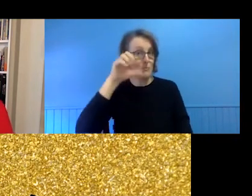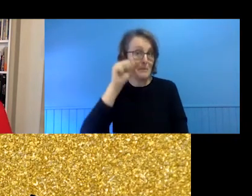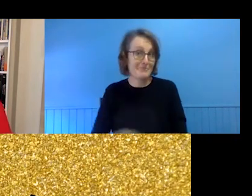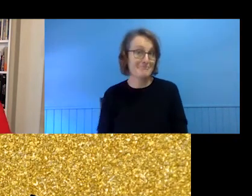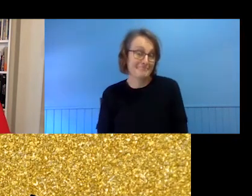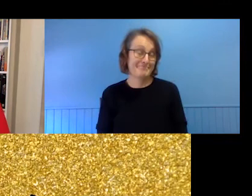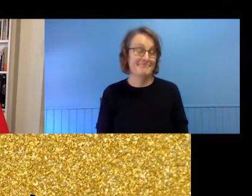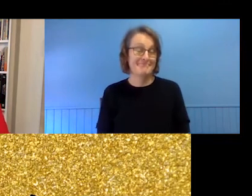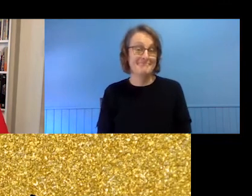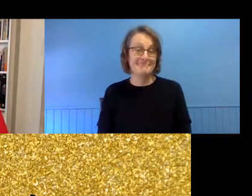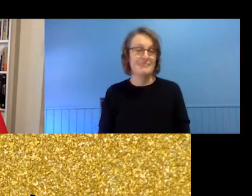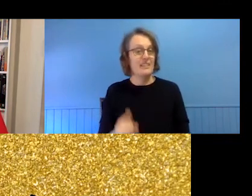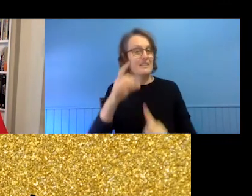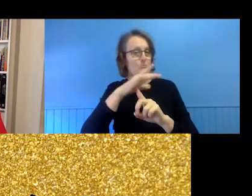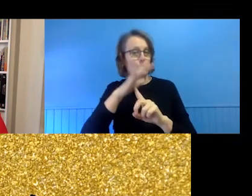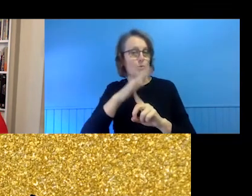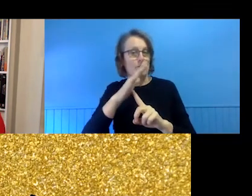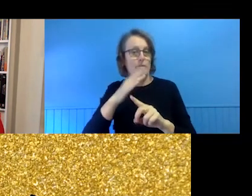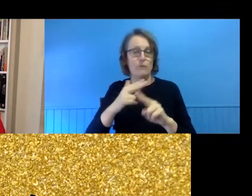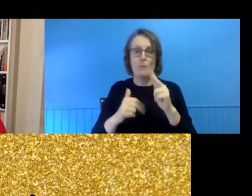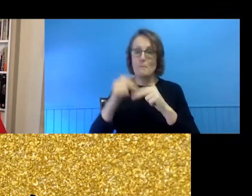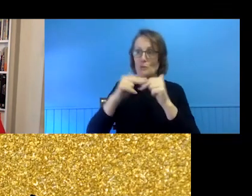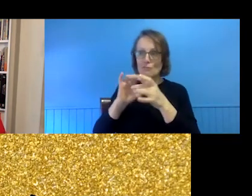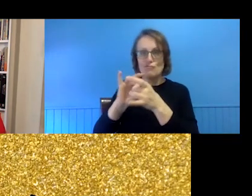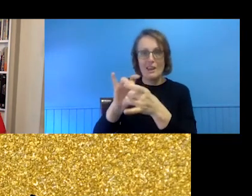That's important when building these long-term relationships. People have